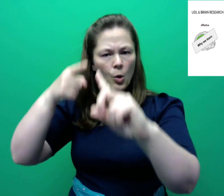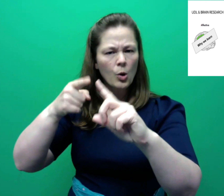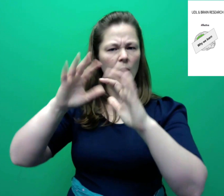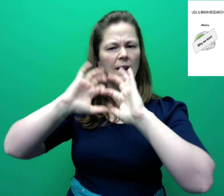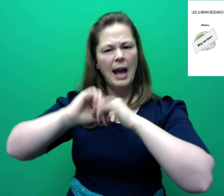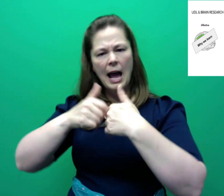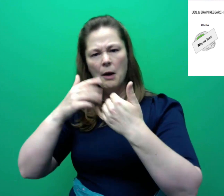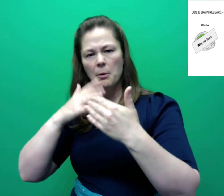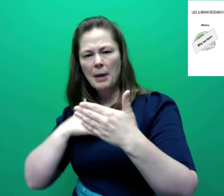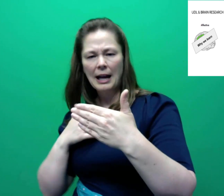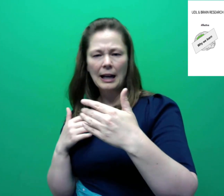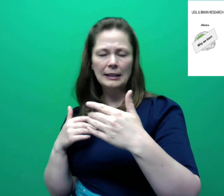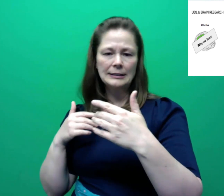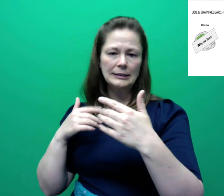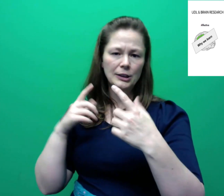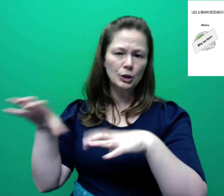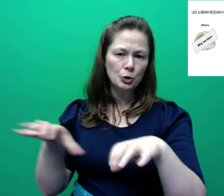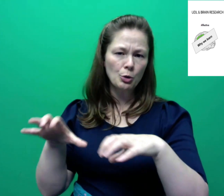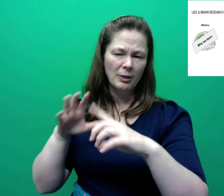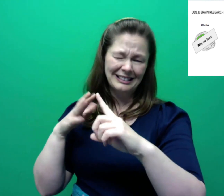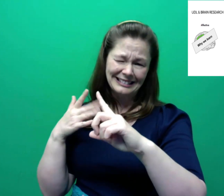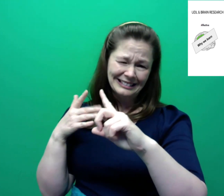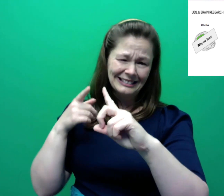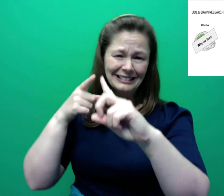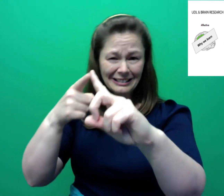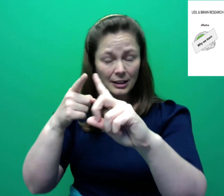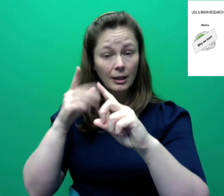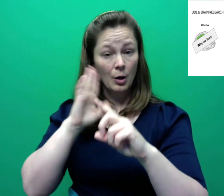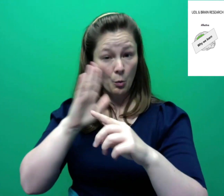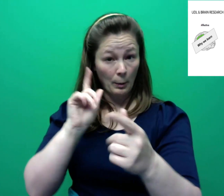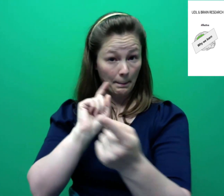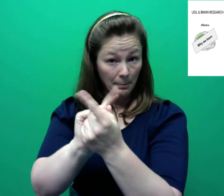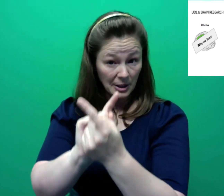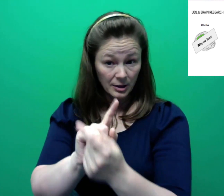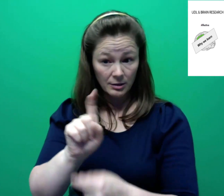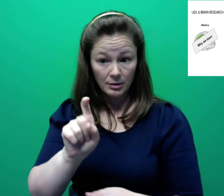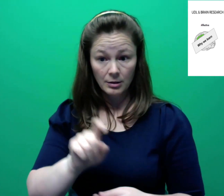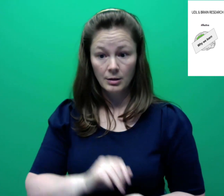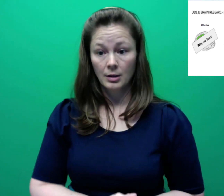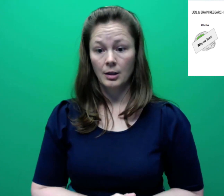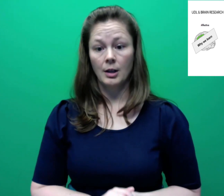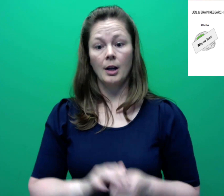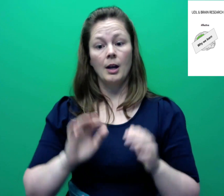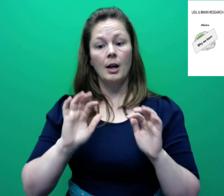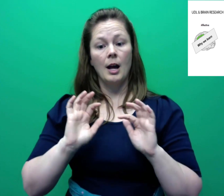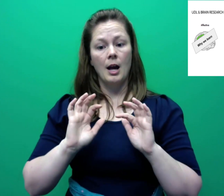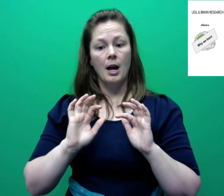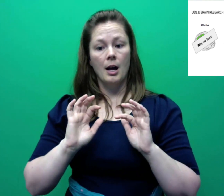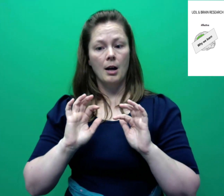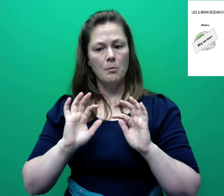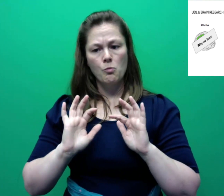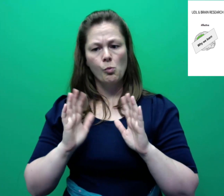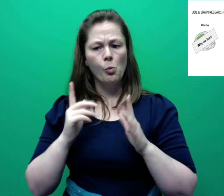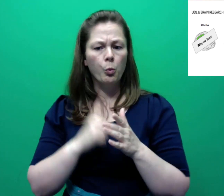goals, how can I get there? This is where we use strategies and processes to guide